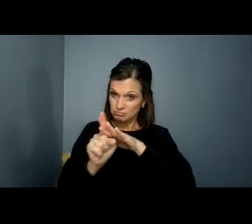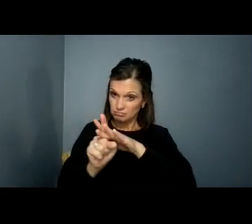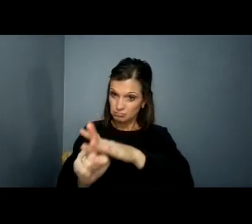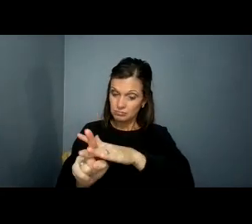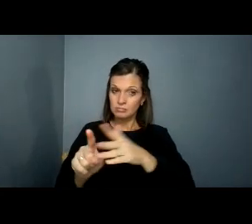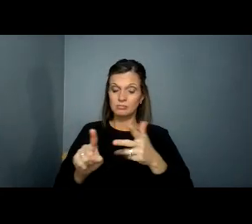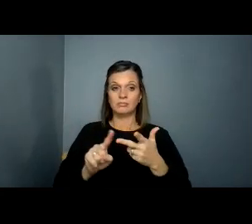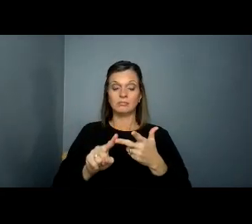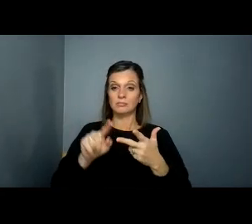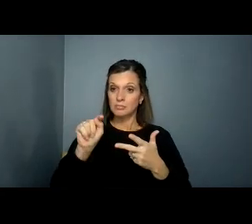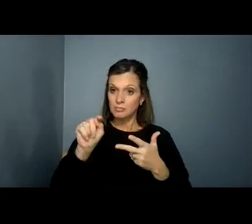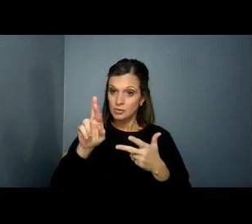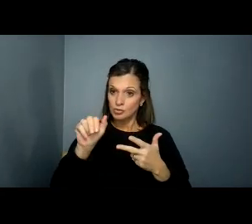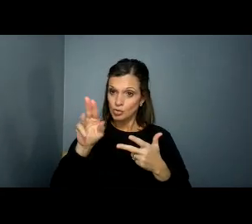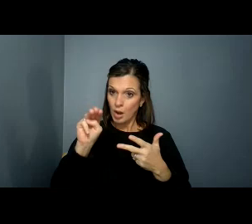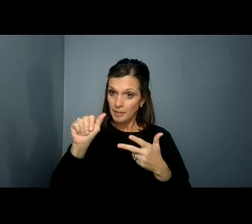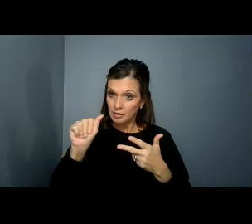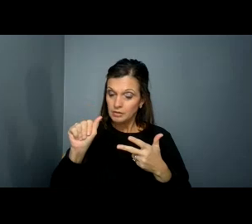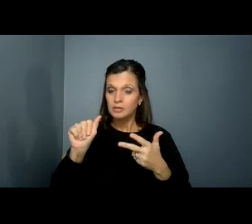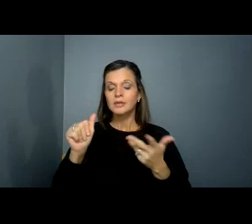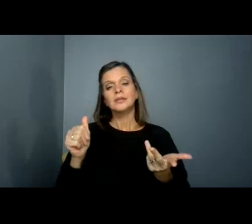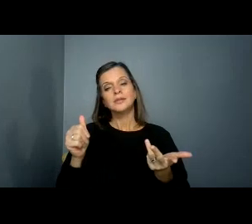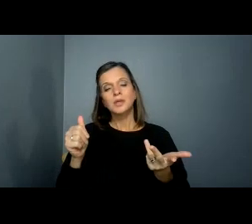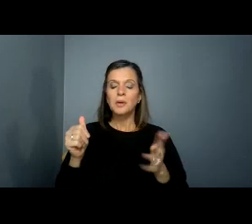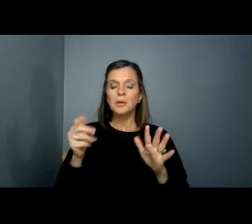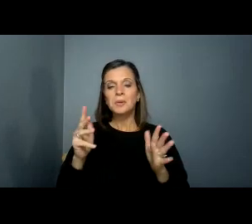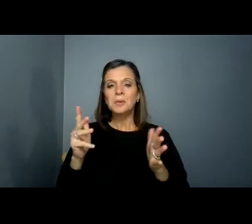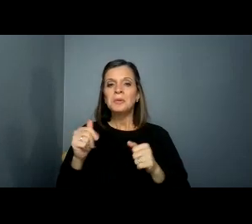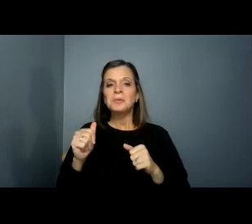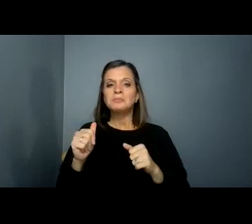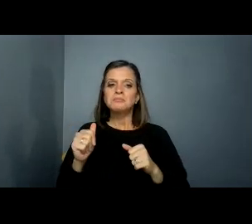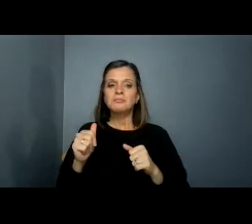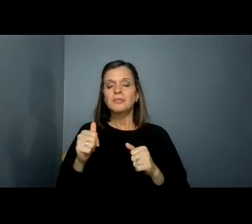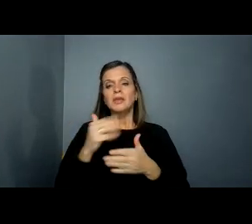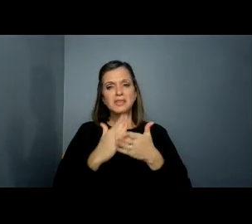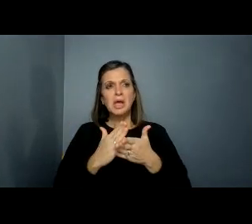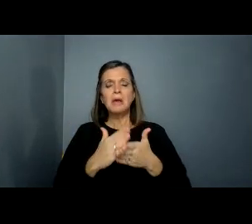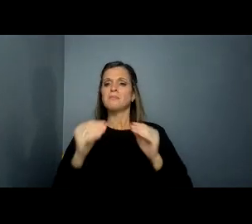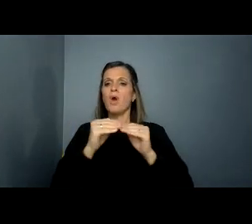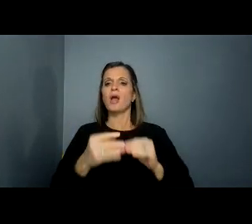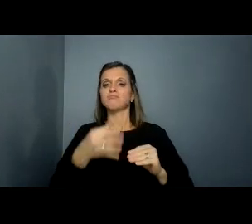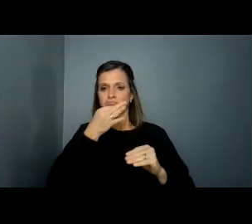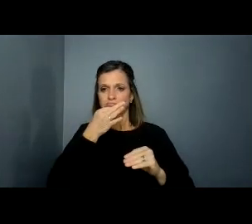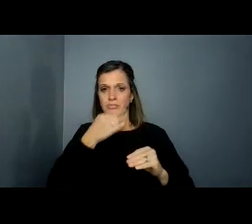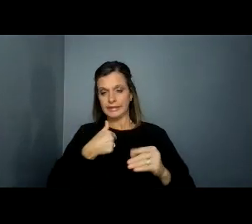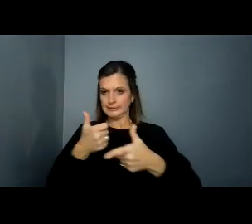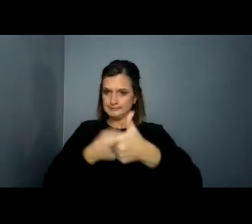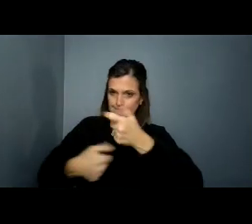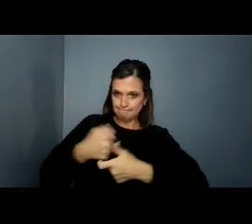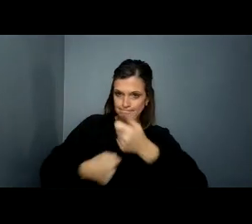It's a little bit of a learning curve. Some of us have have learned to ask some of those questions. Some of us are still learning to ask those questions.